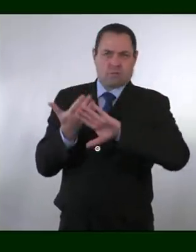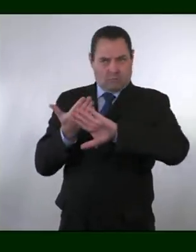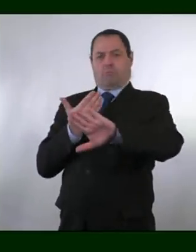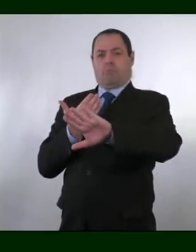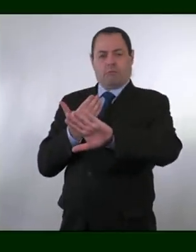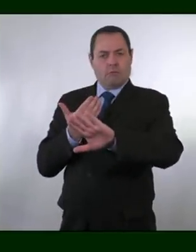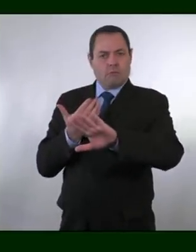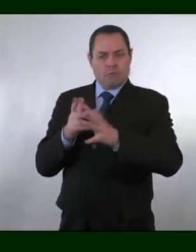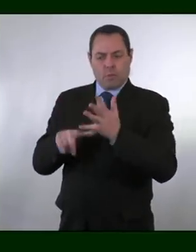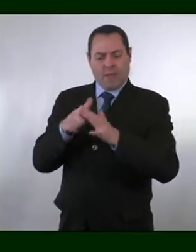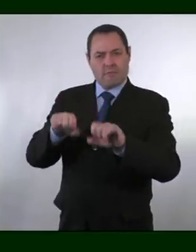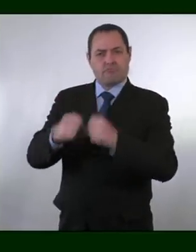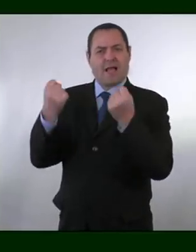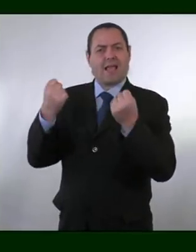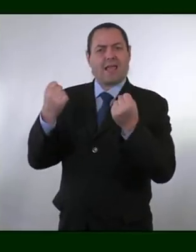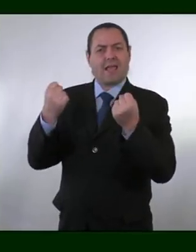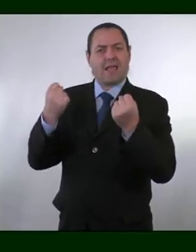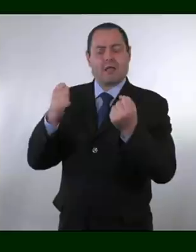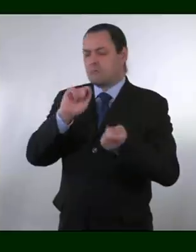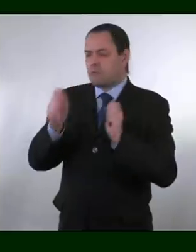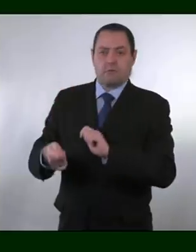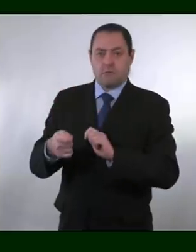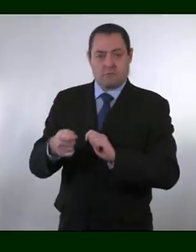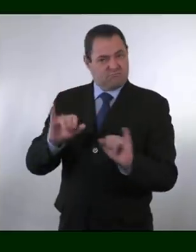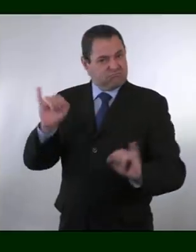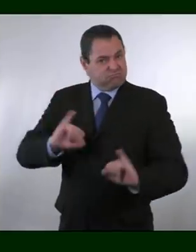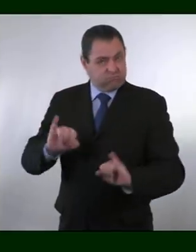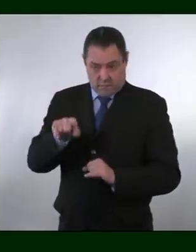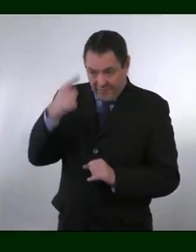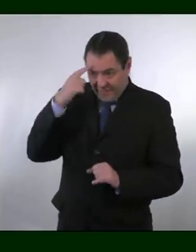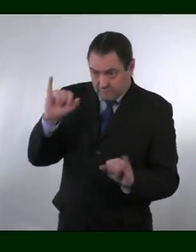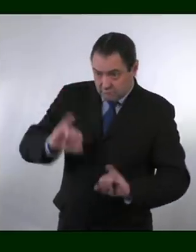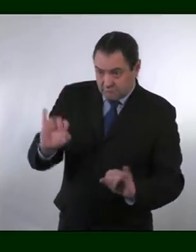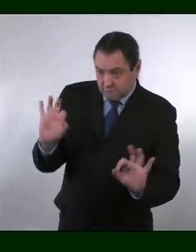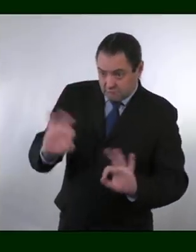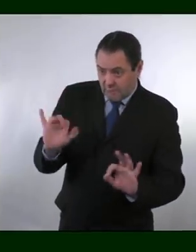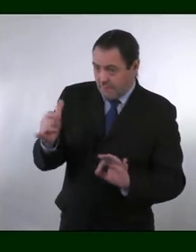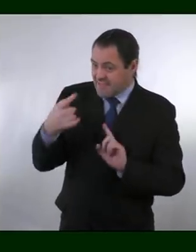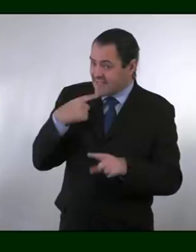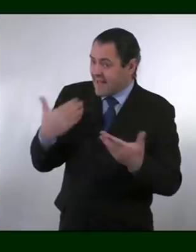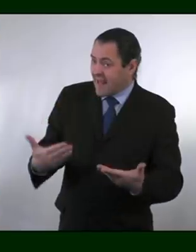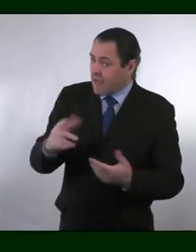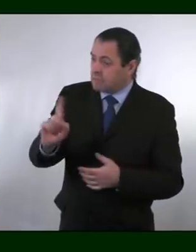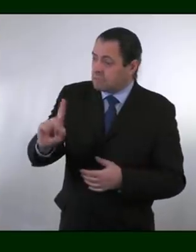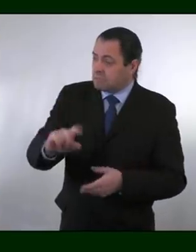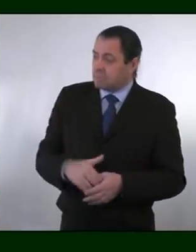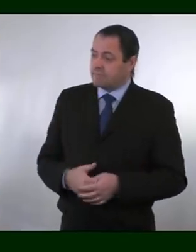in my view, would be a disaster. If he does not think that would be a disaster, perhaps he could say so now. >>Mr Speaker